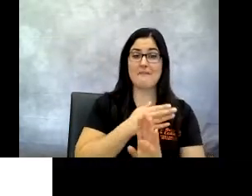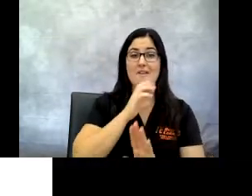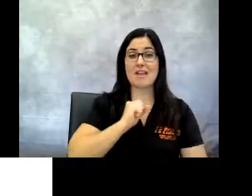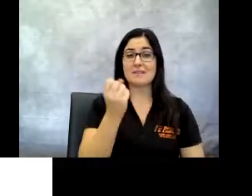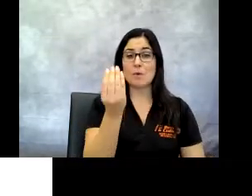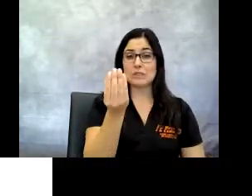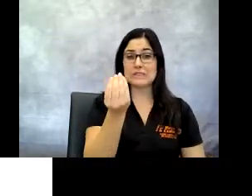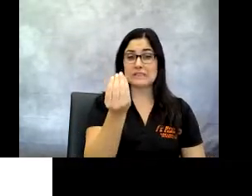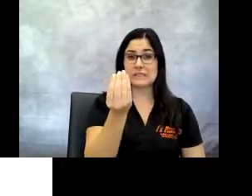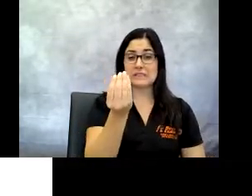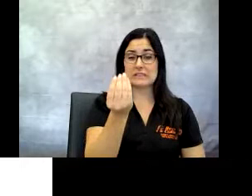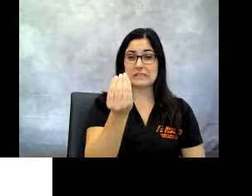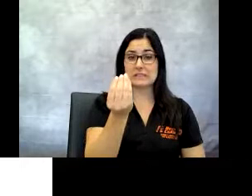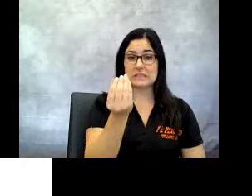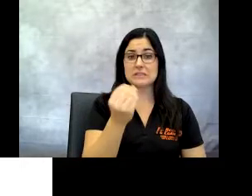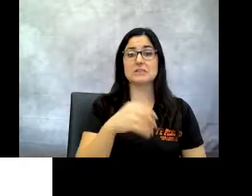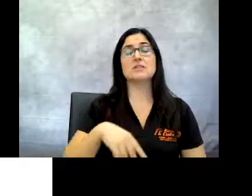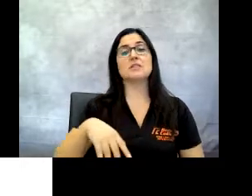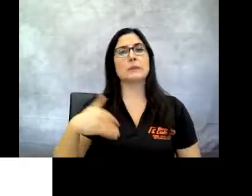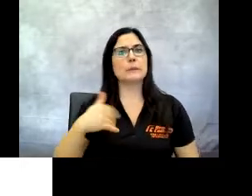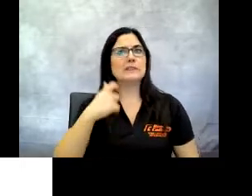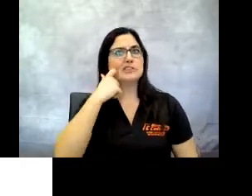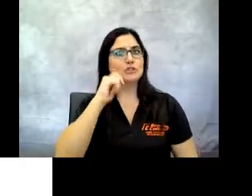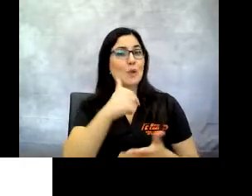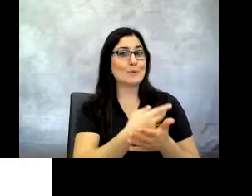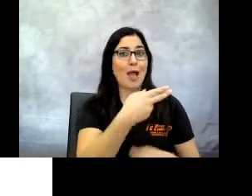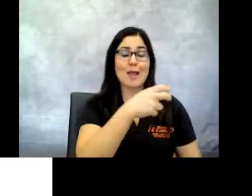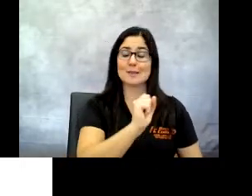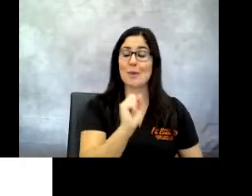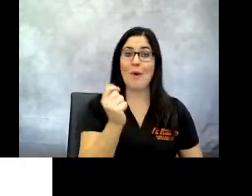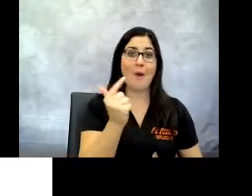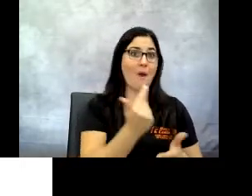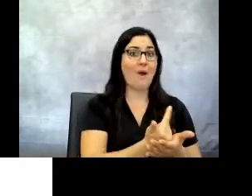So some students have just graduated high school. They are coming into college